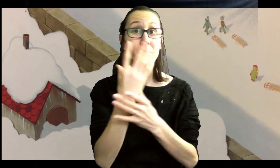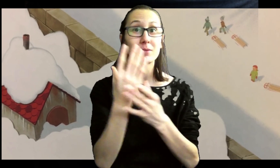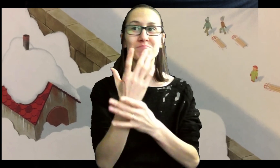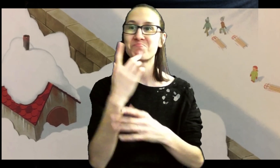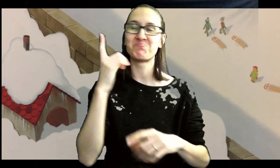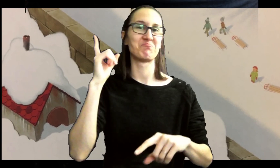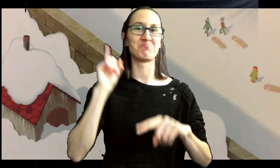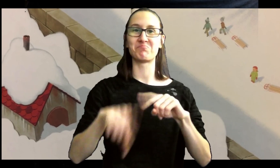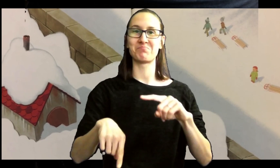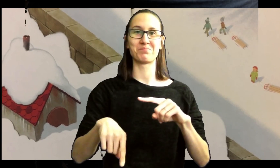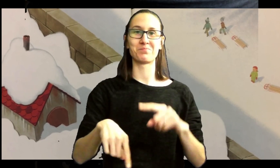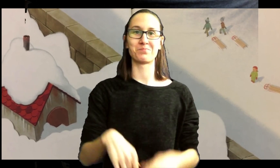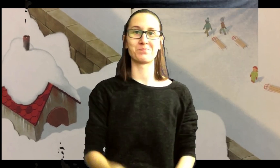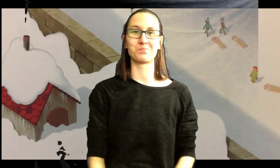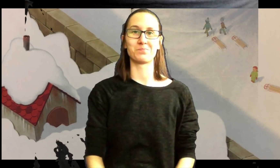Liam could not visit the plants.